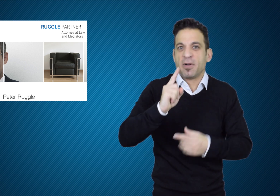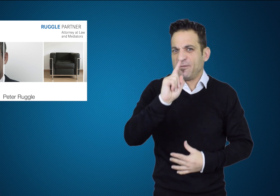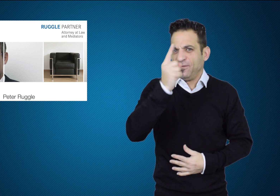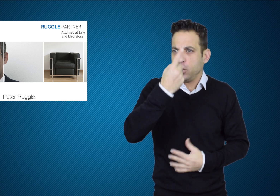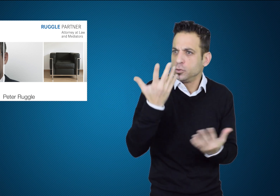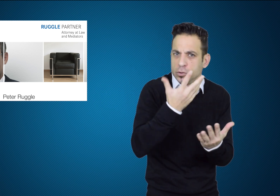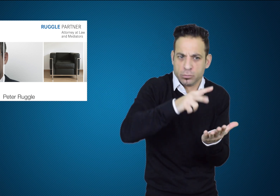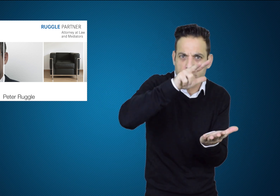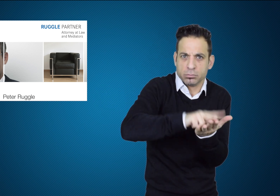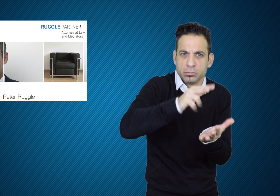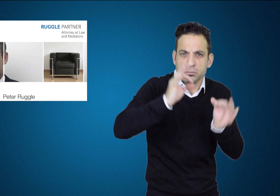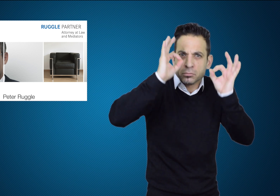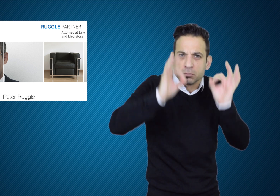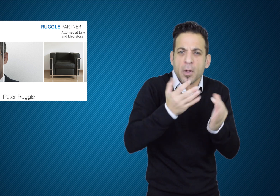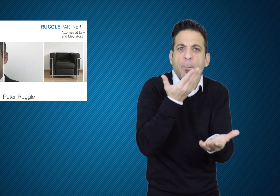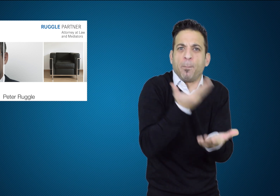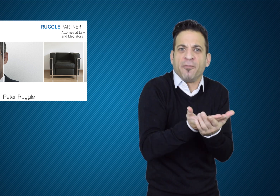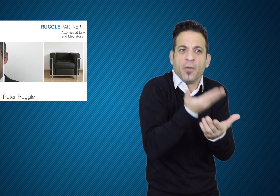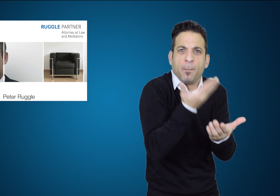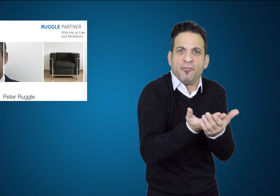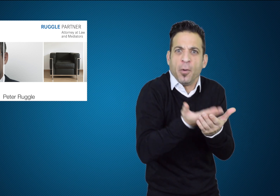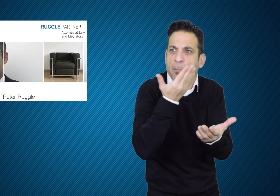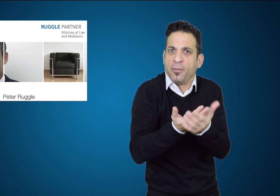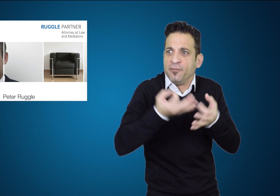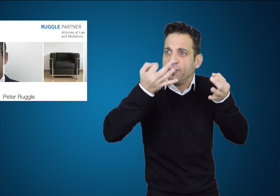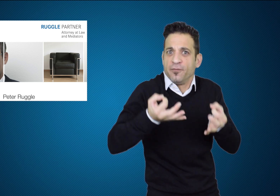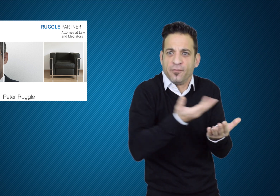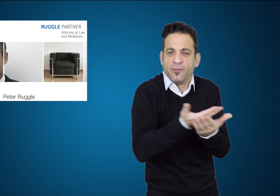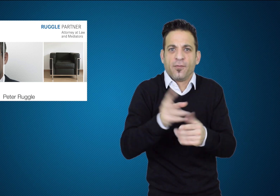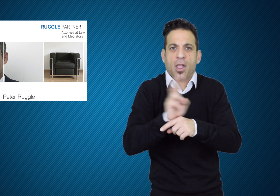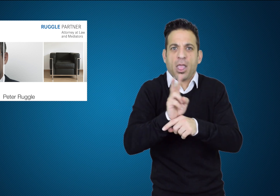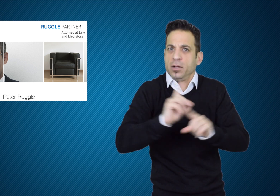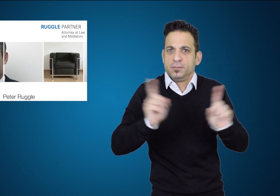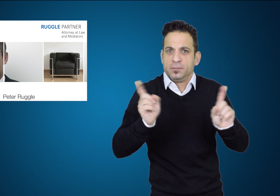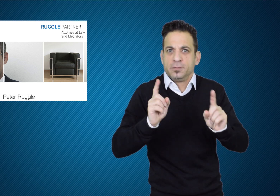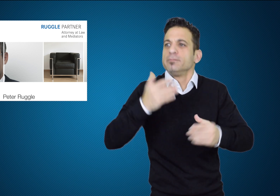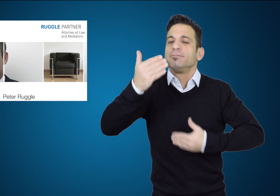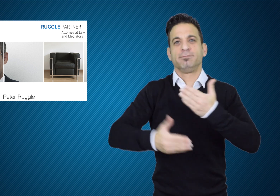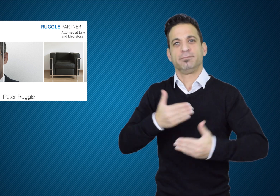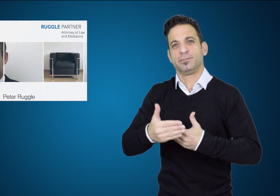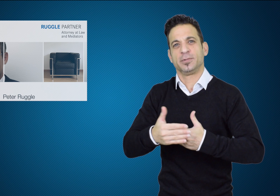and will have a complete response once all the facts are known".